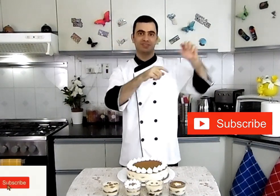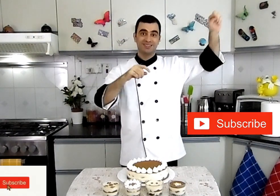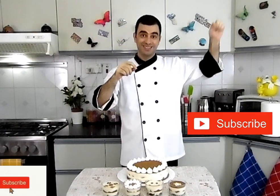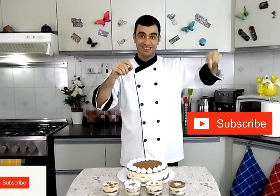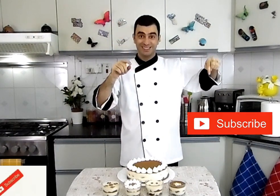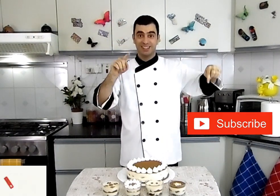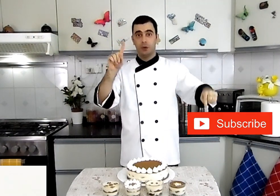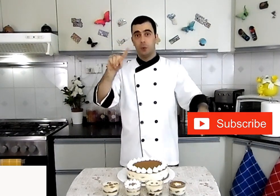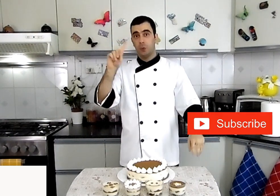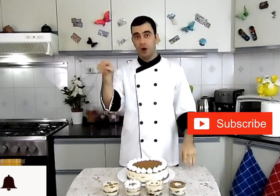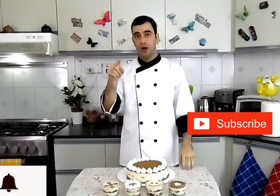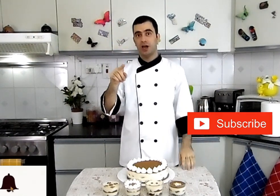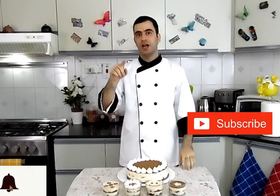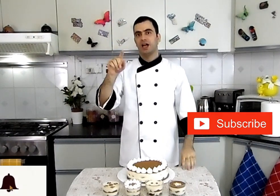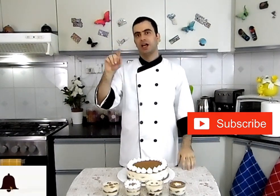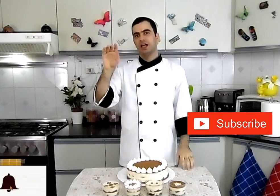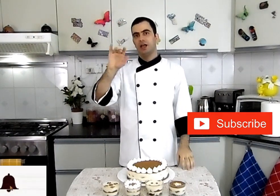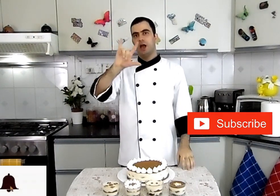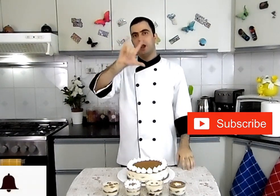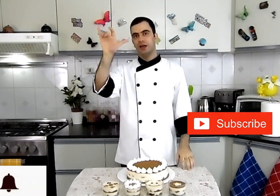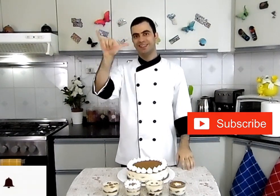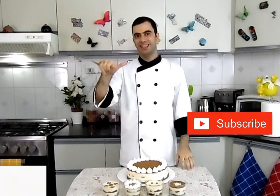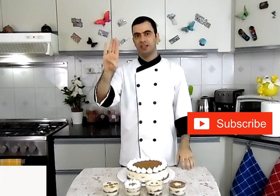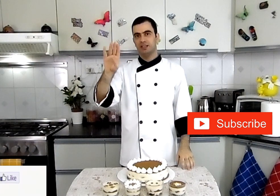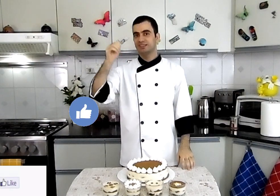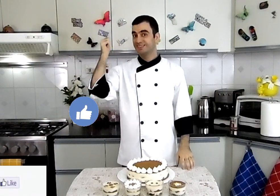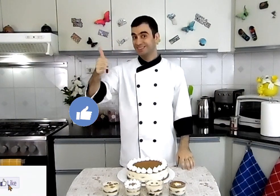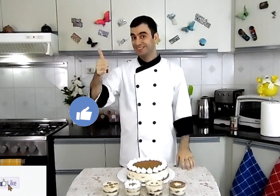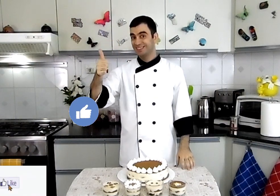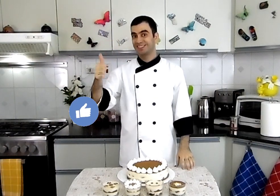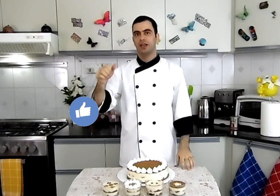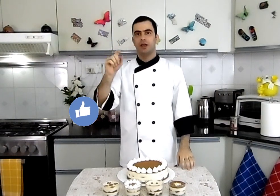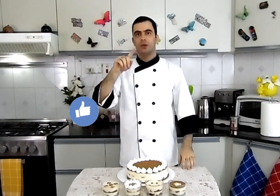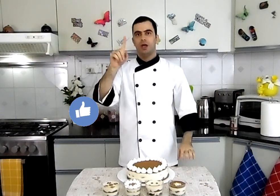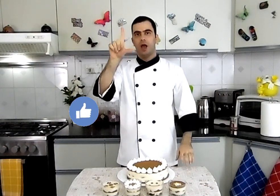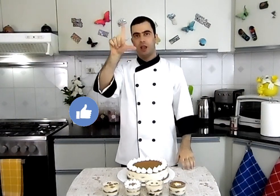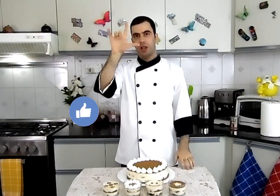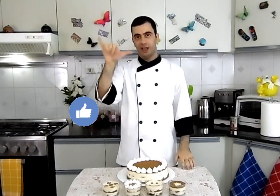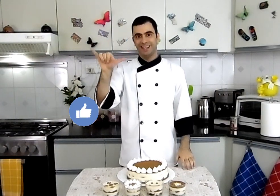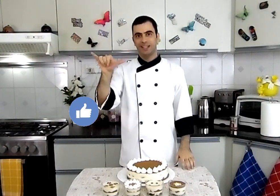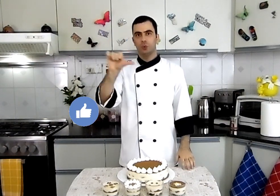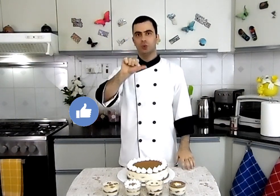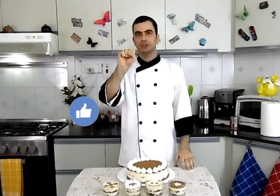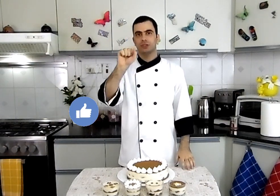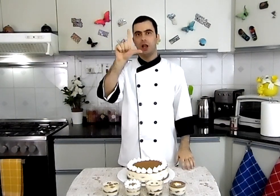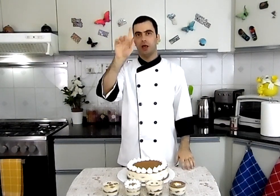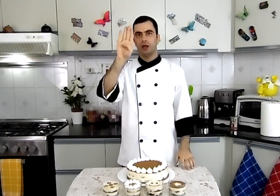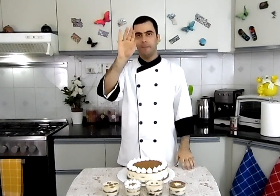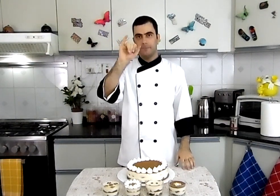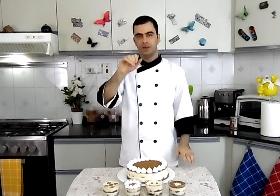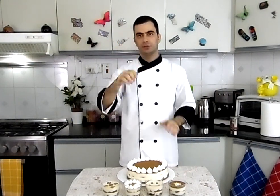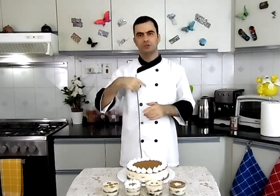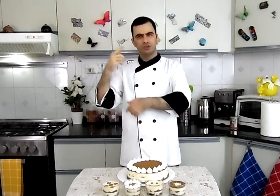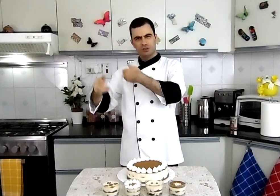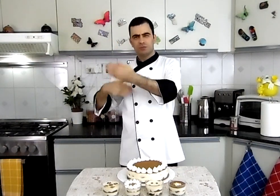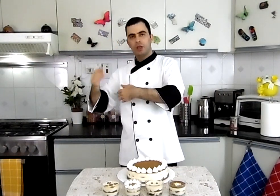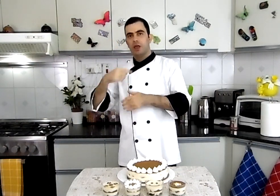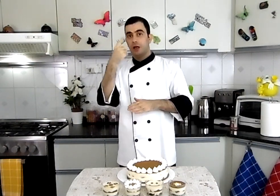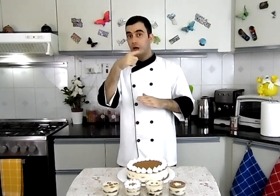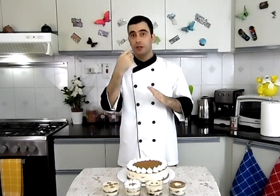and like ولايك to receive my new videos ليوصلكم كل جديد